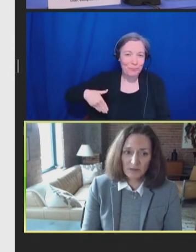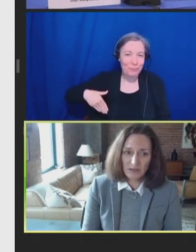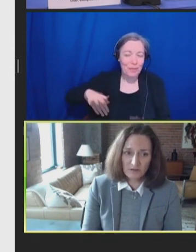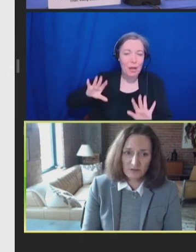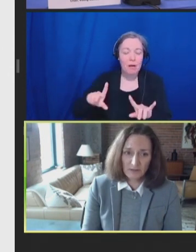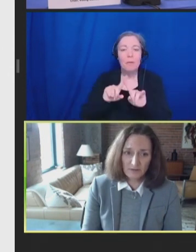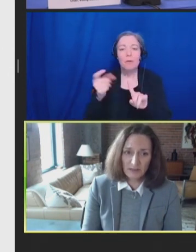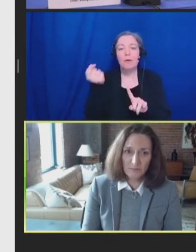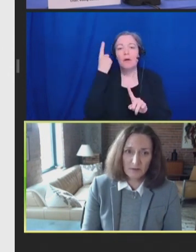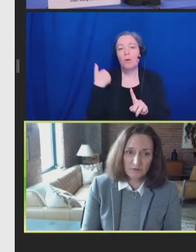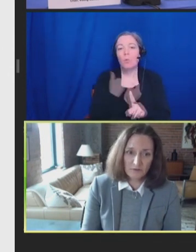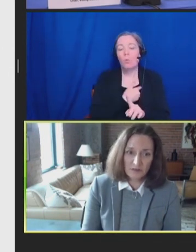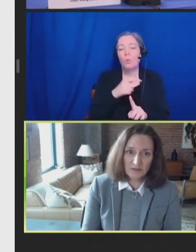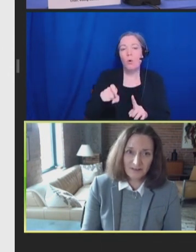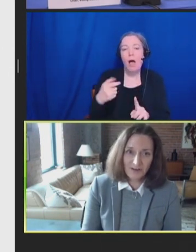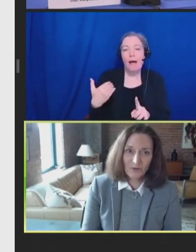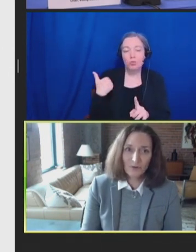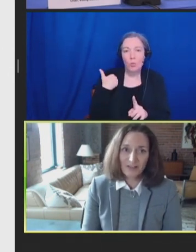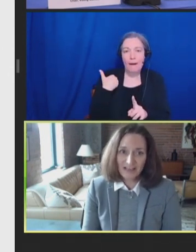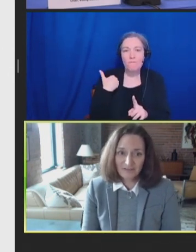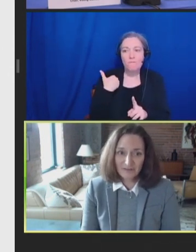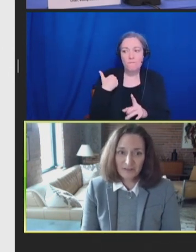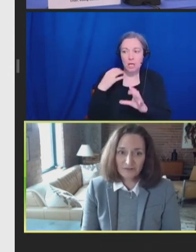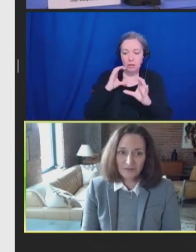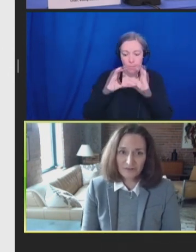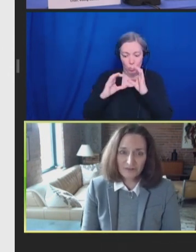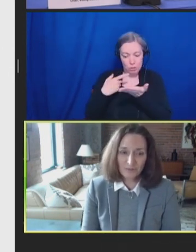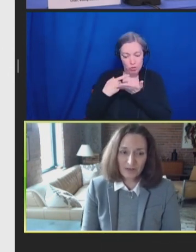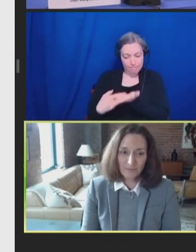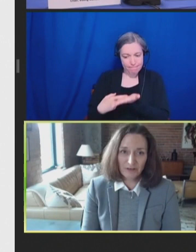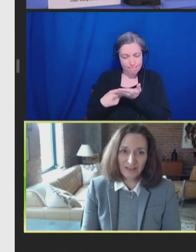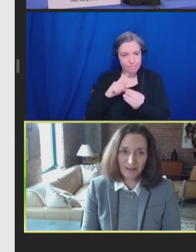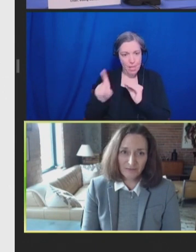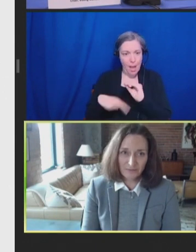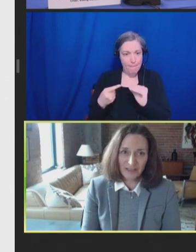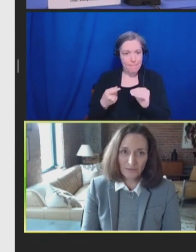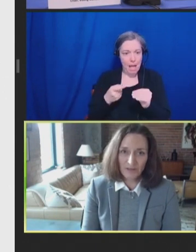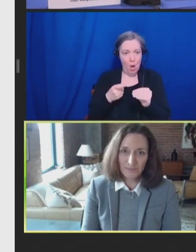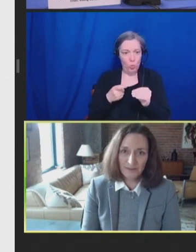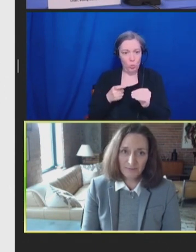and communication about the administration or lack of administration to primary care for follow-up.